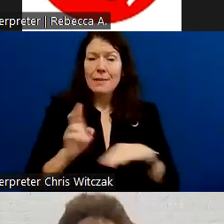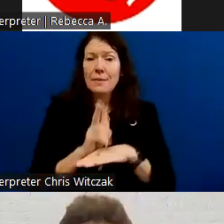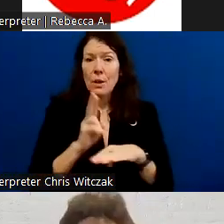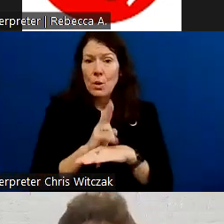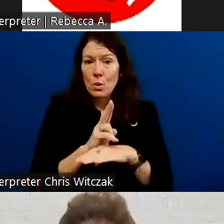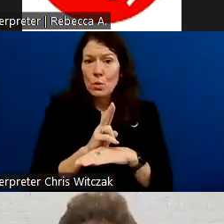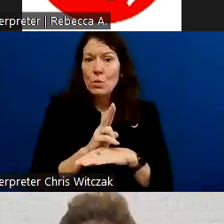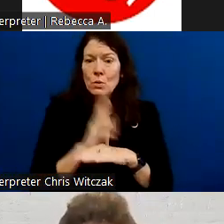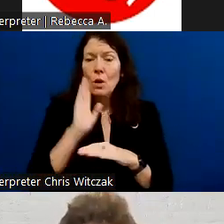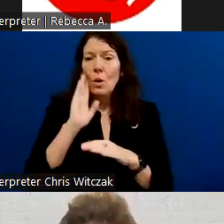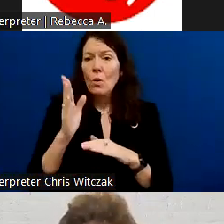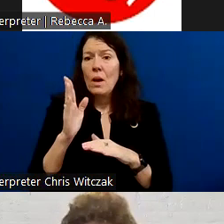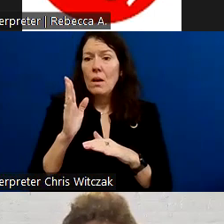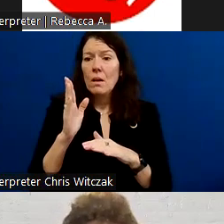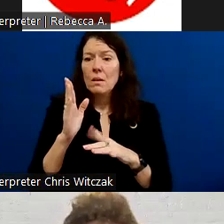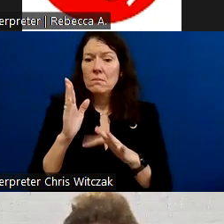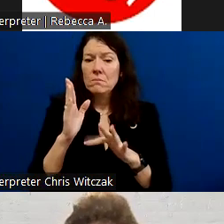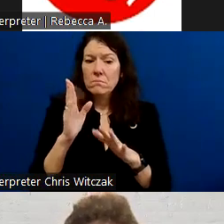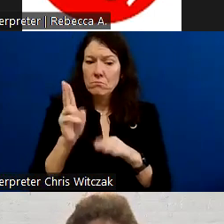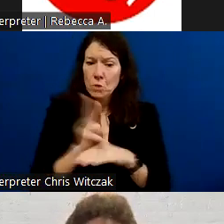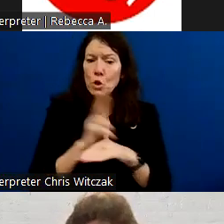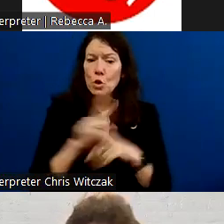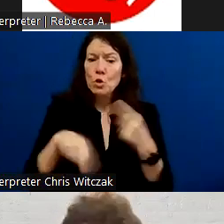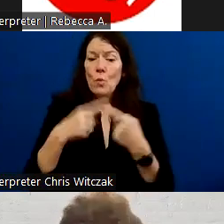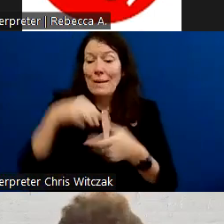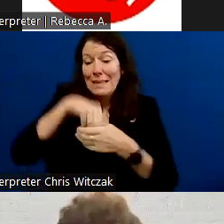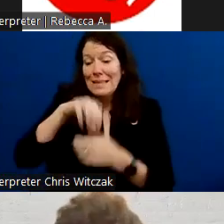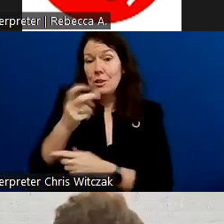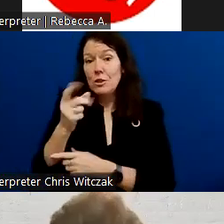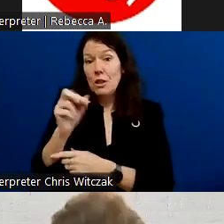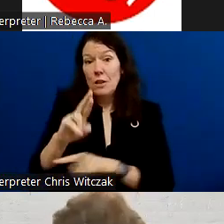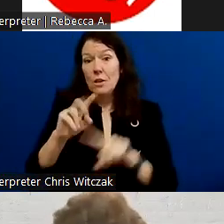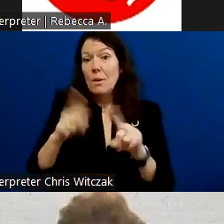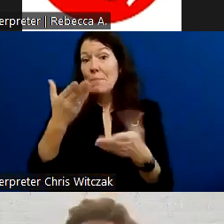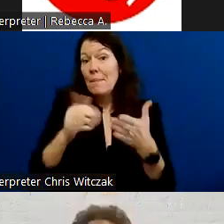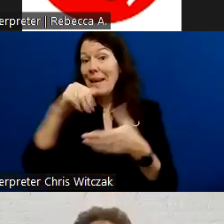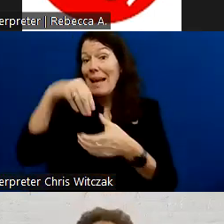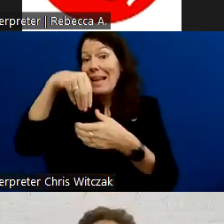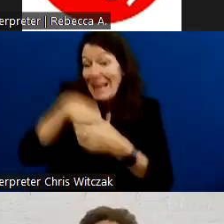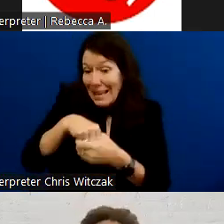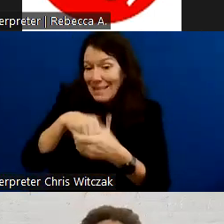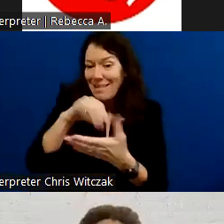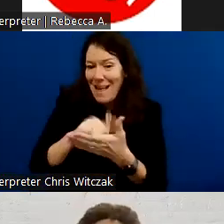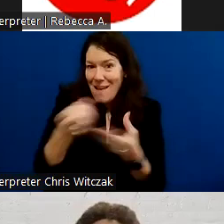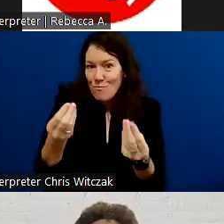going to be using while they're in shelter, but not necessarily on site what you can do